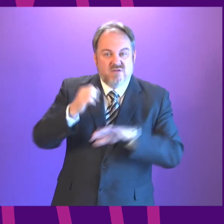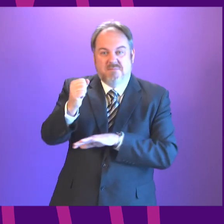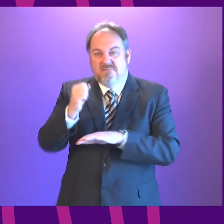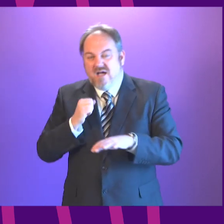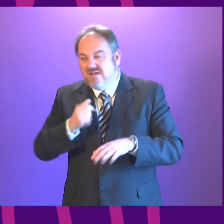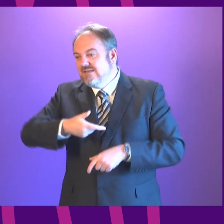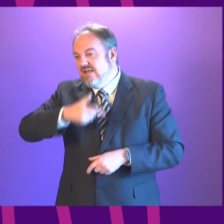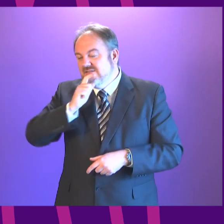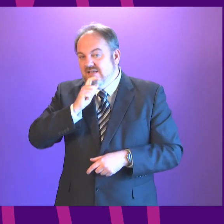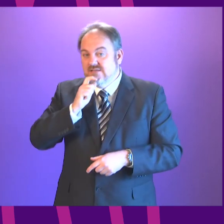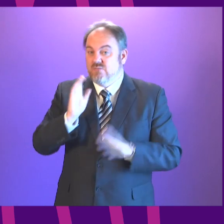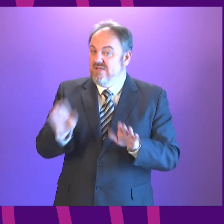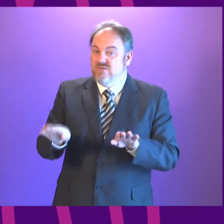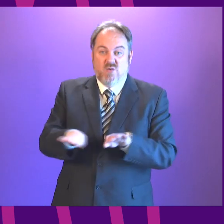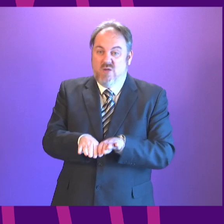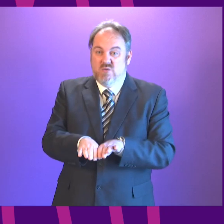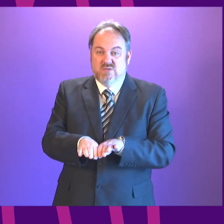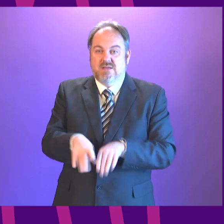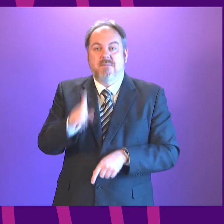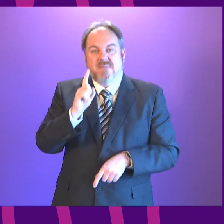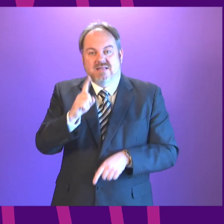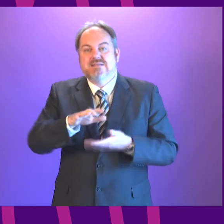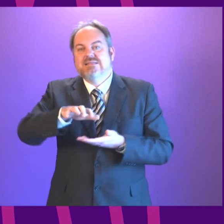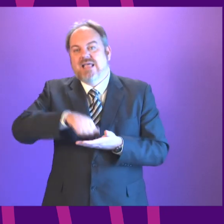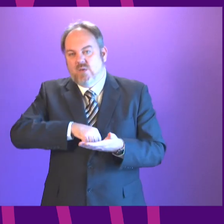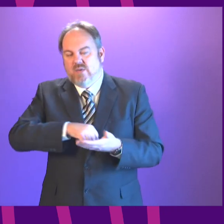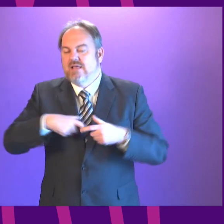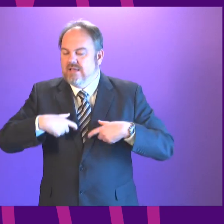of takeaway services, and so too will non-essential retail.